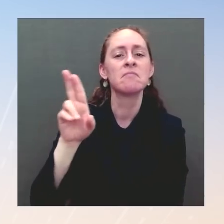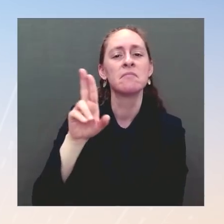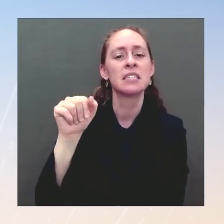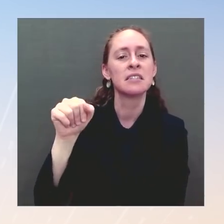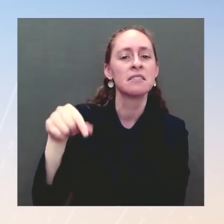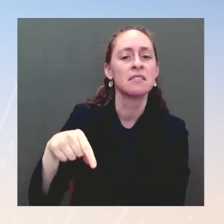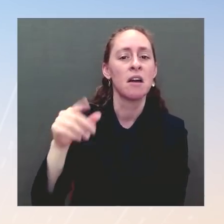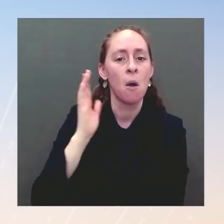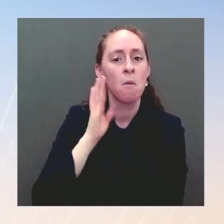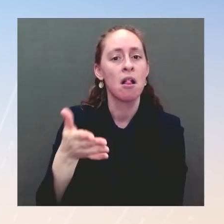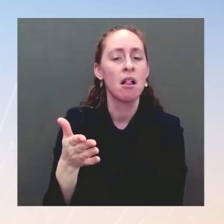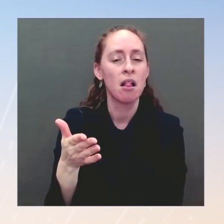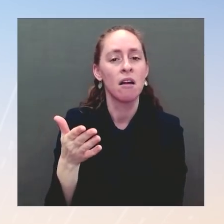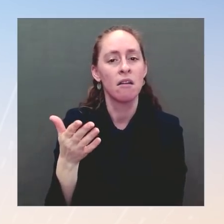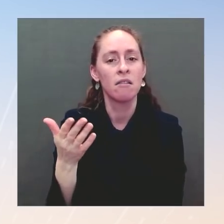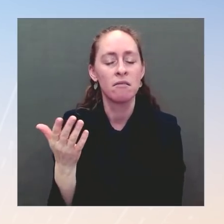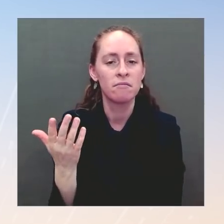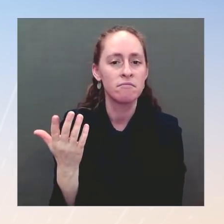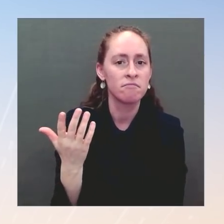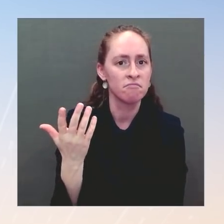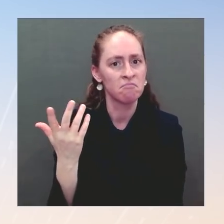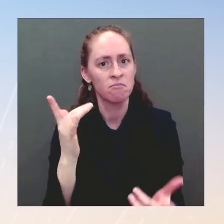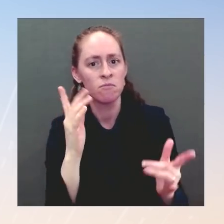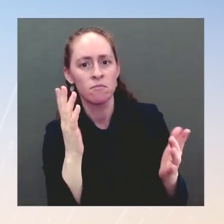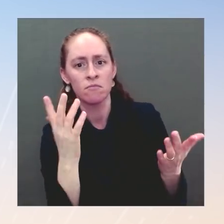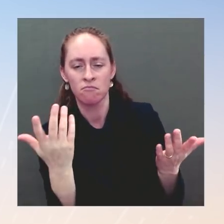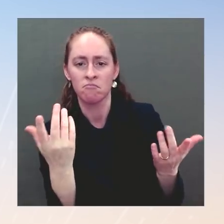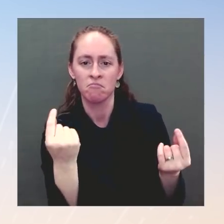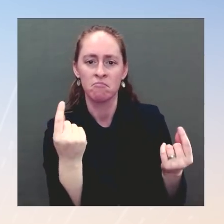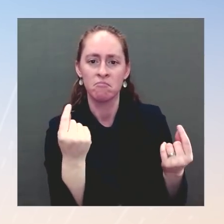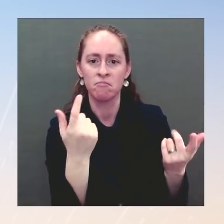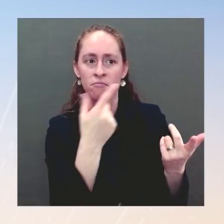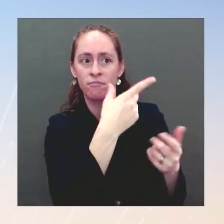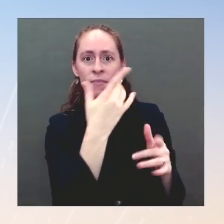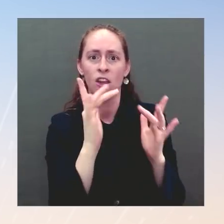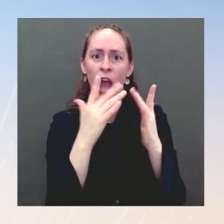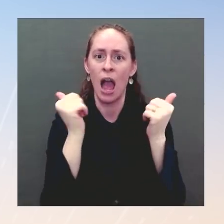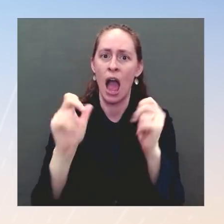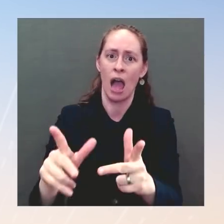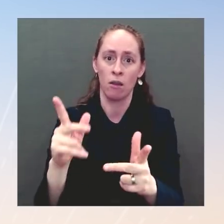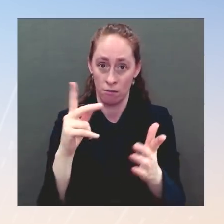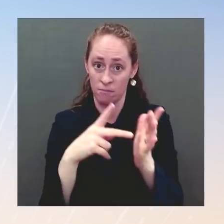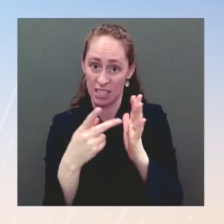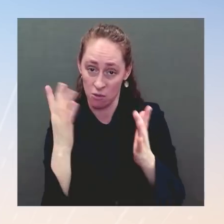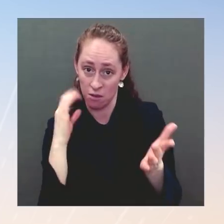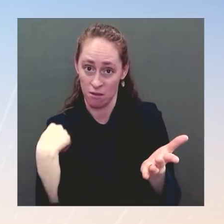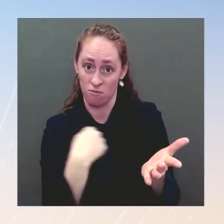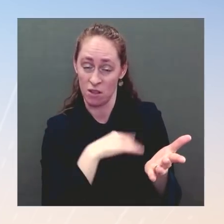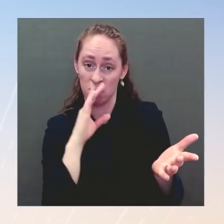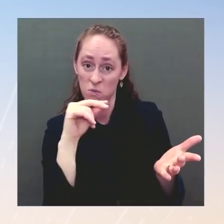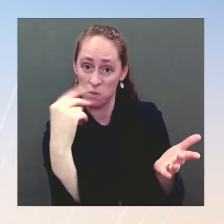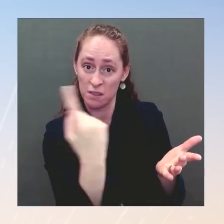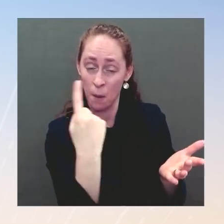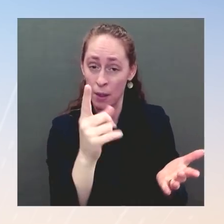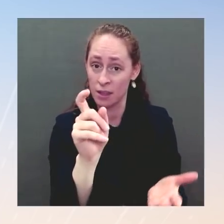we haven't made an attribution for this recent DDoS attack. As we go through the process of doing that,